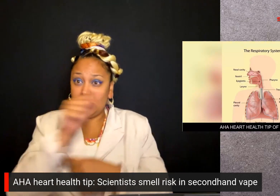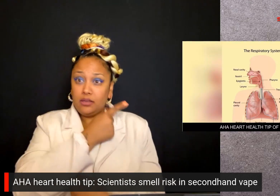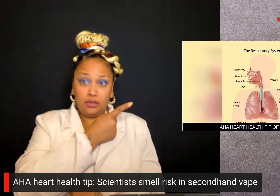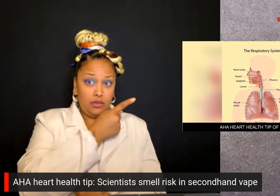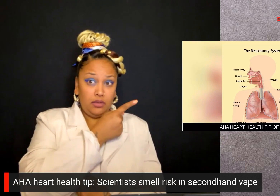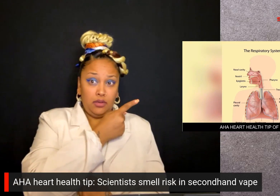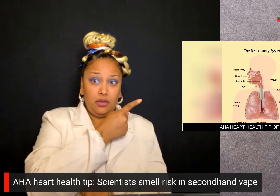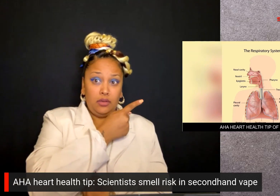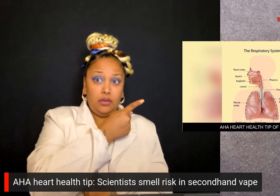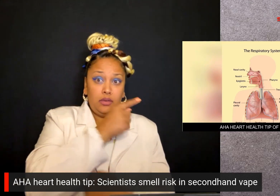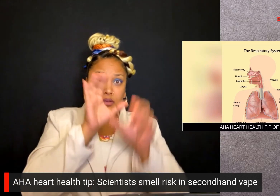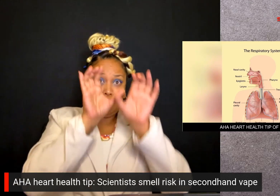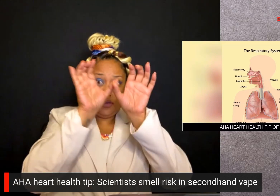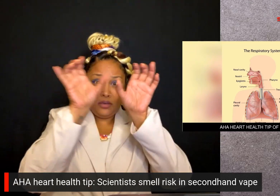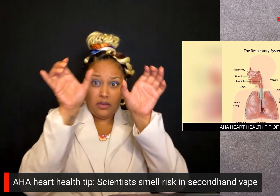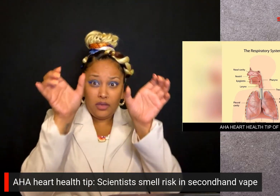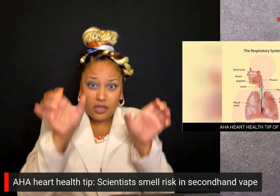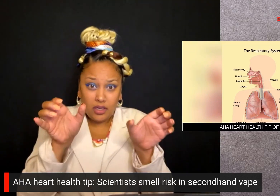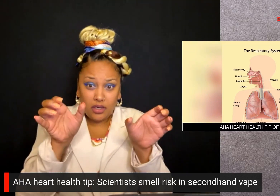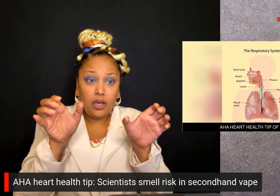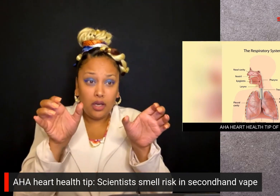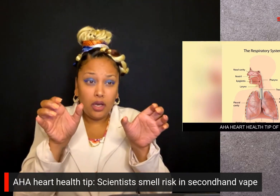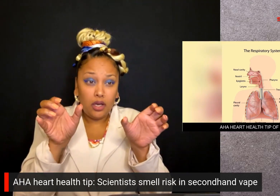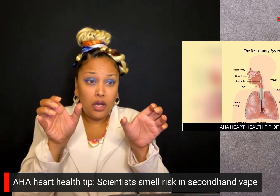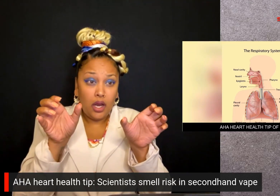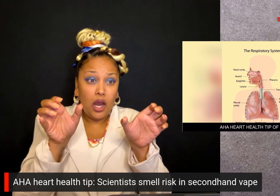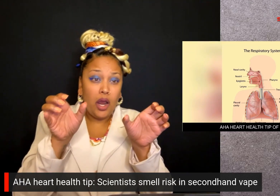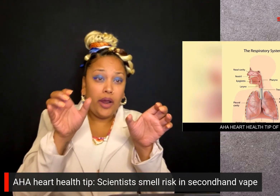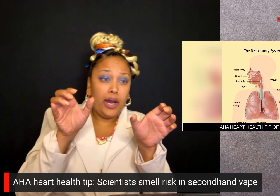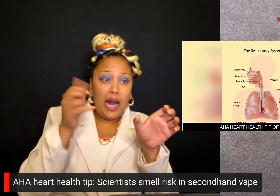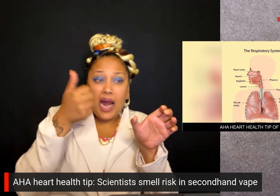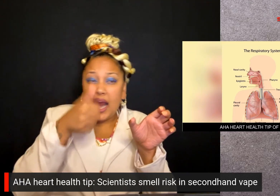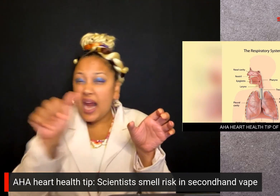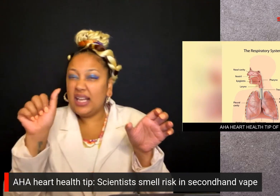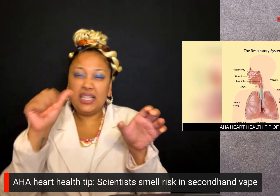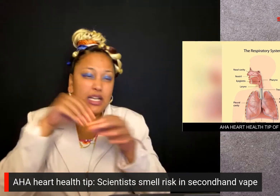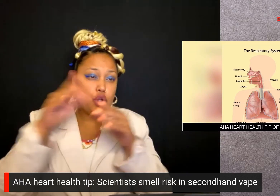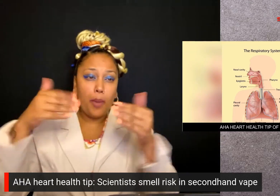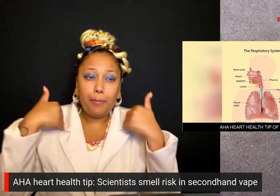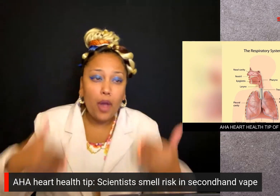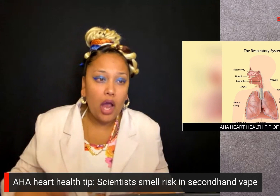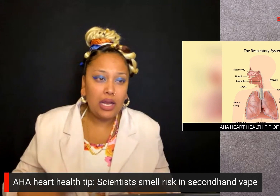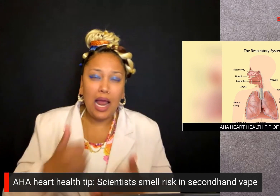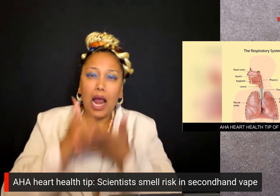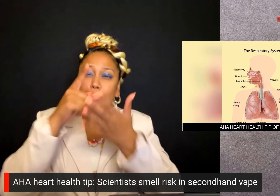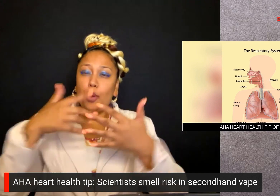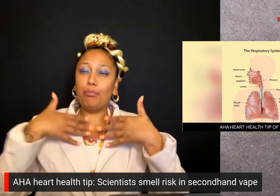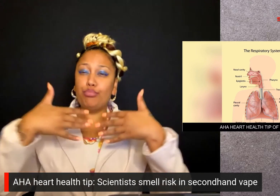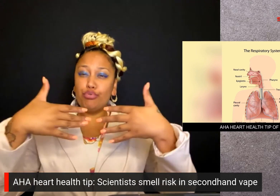your respiratory system is a network of organs and tissues in your body that help you breathe